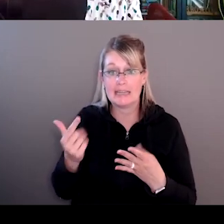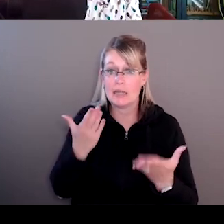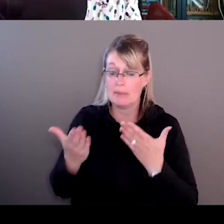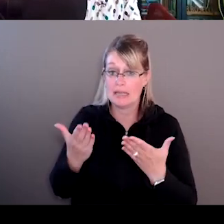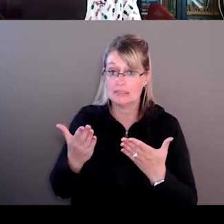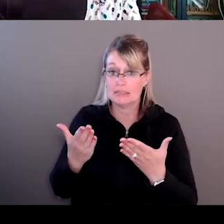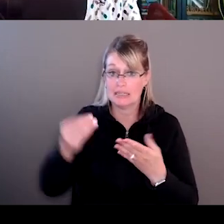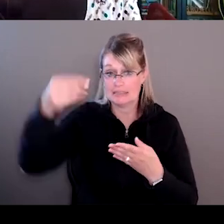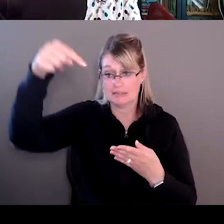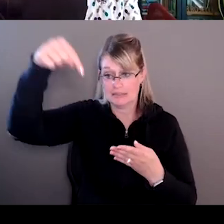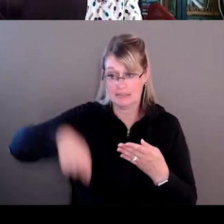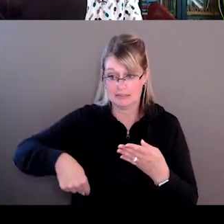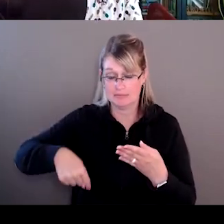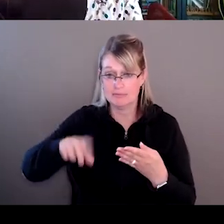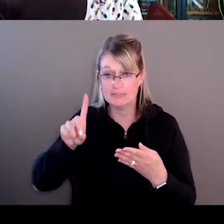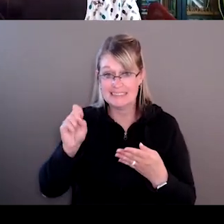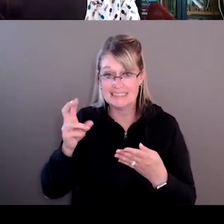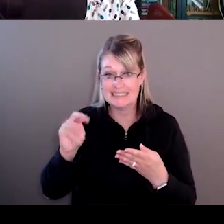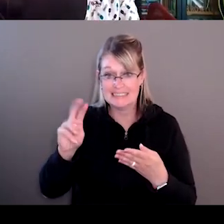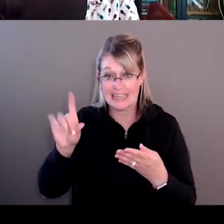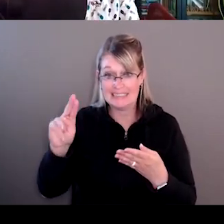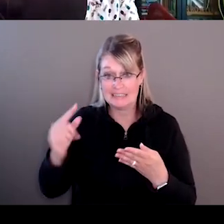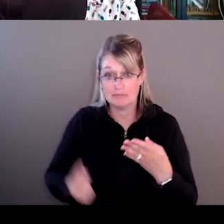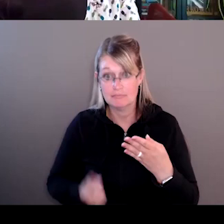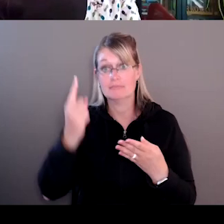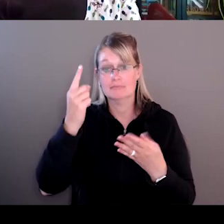and descending means descending. There are people who don't know the